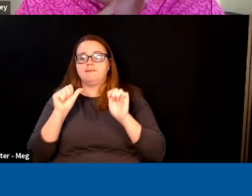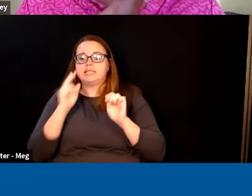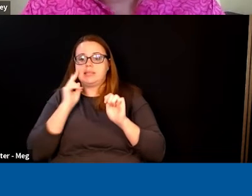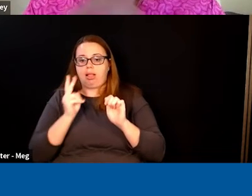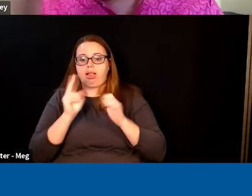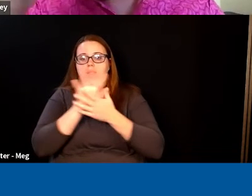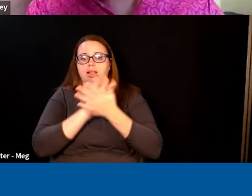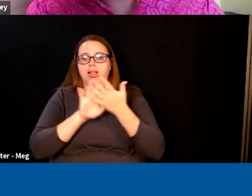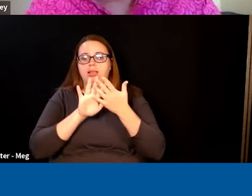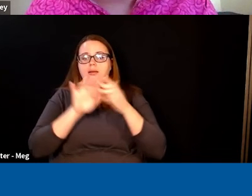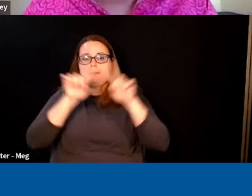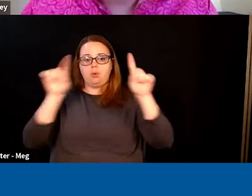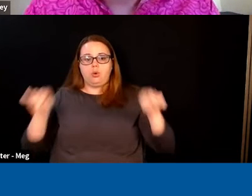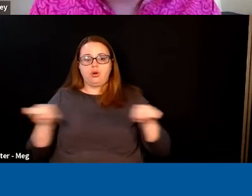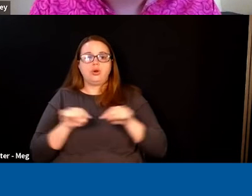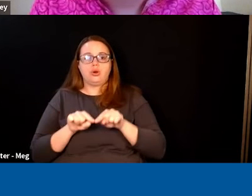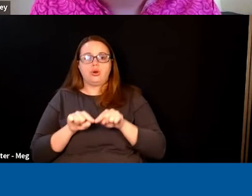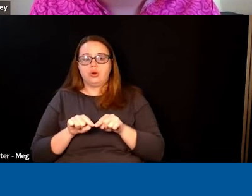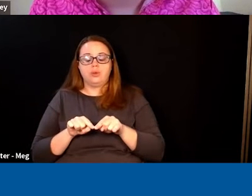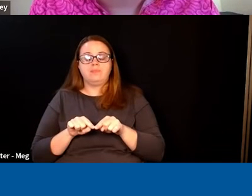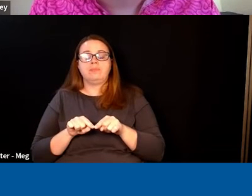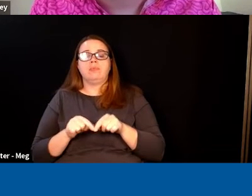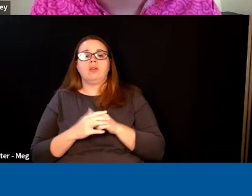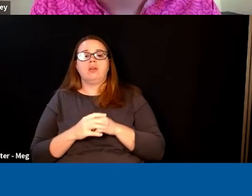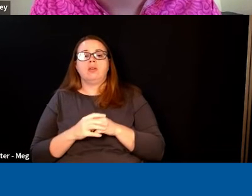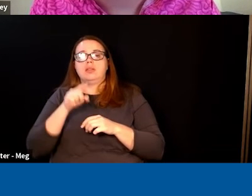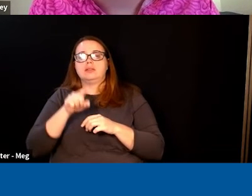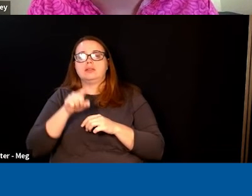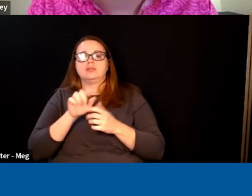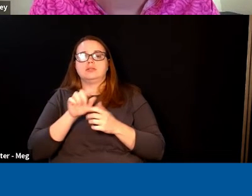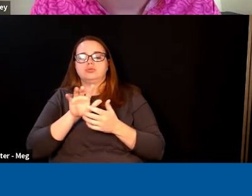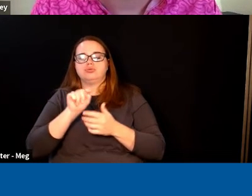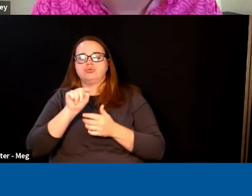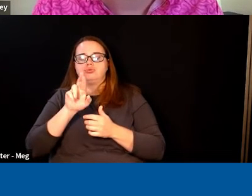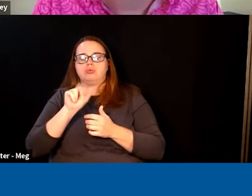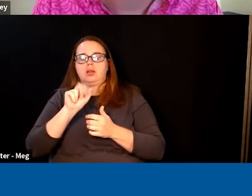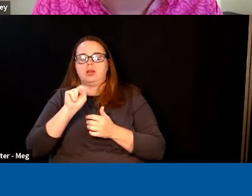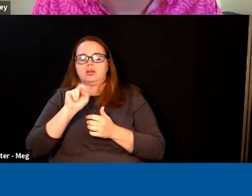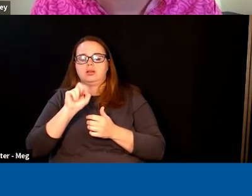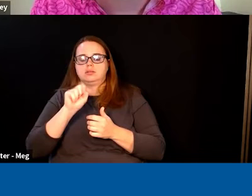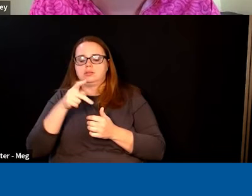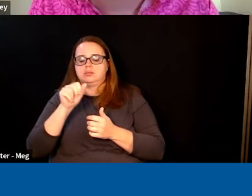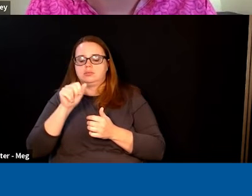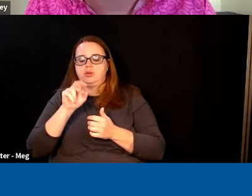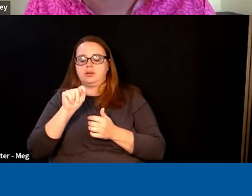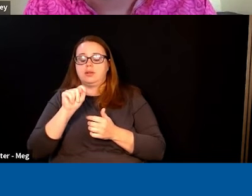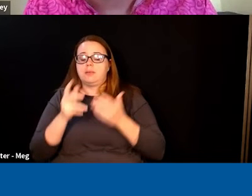Here, we're using the transparent color keyword and transparent may be transparent when it is in regular view mode